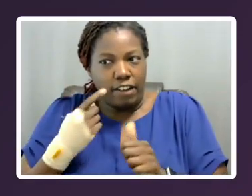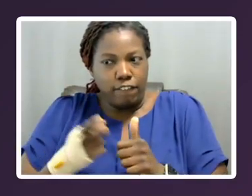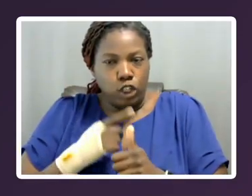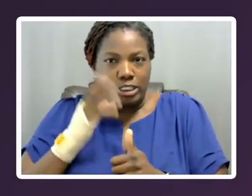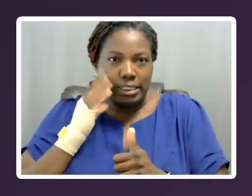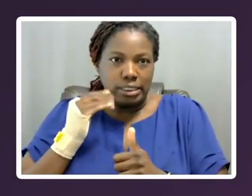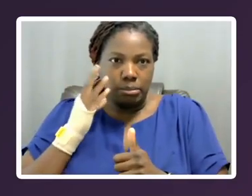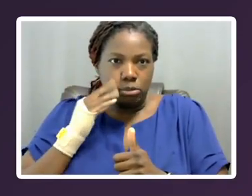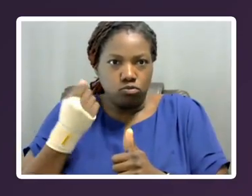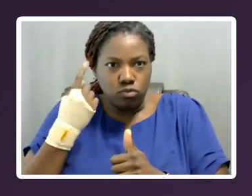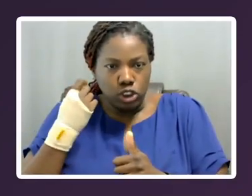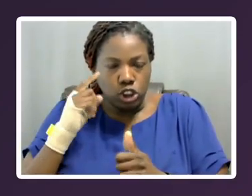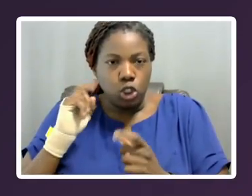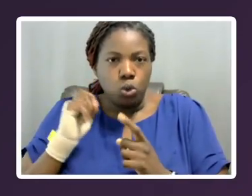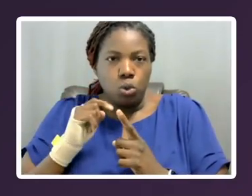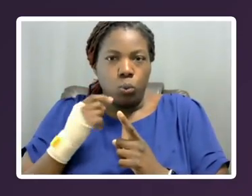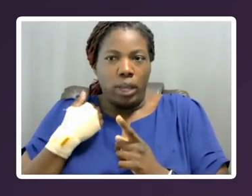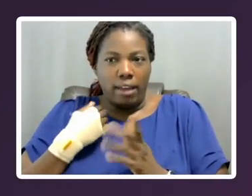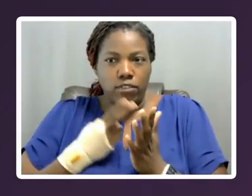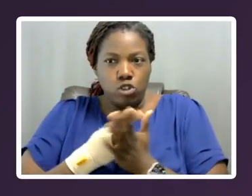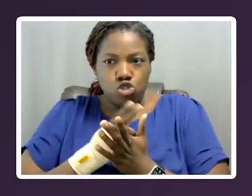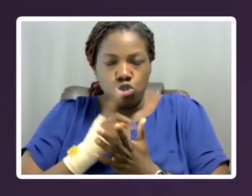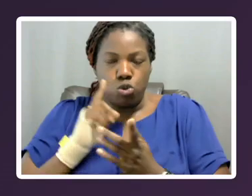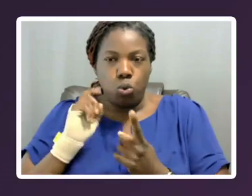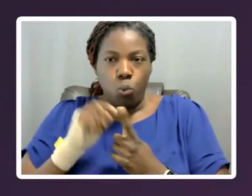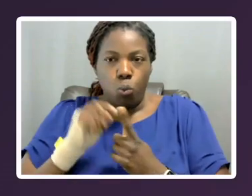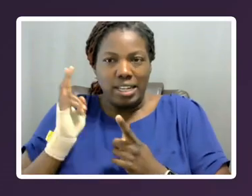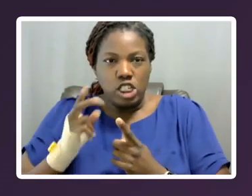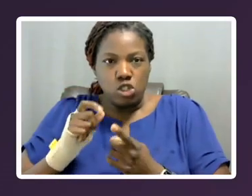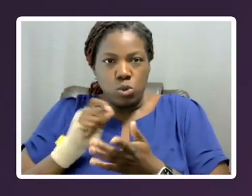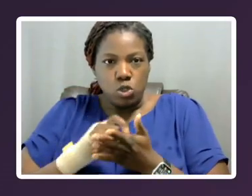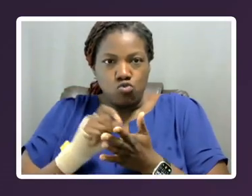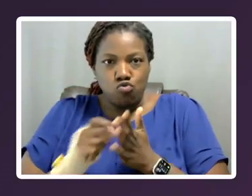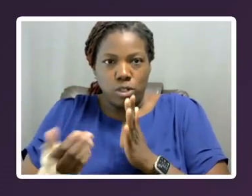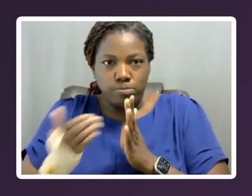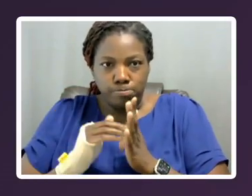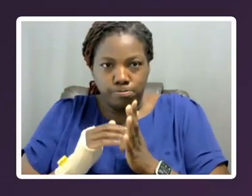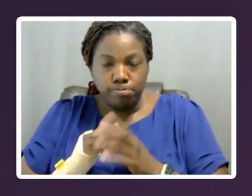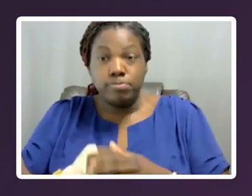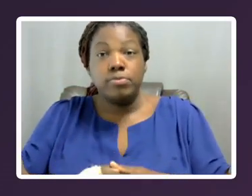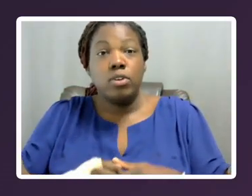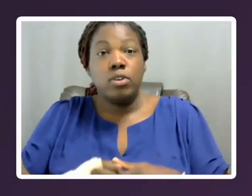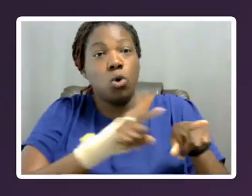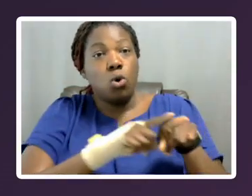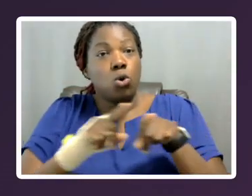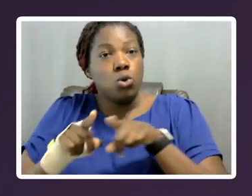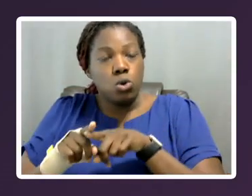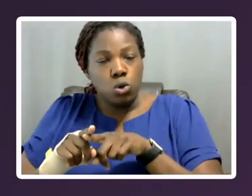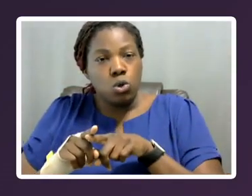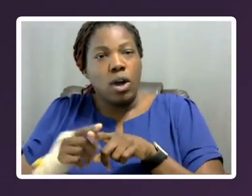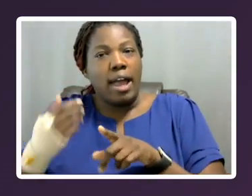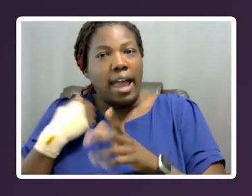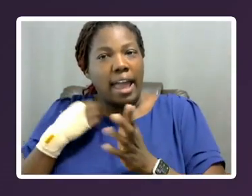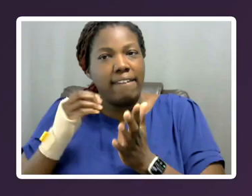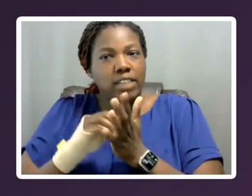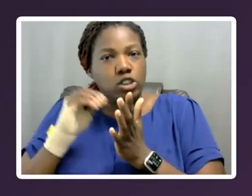when history is rewritten. Also, having students being able to choose what community means to